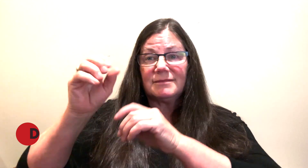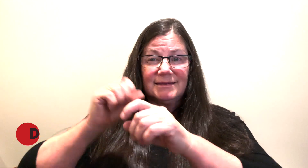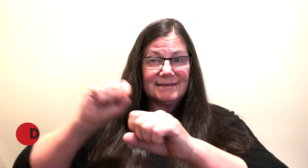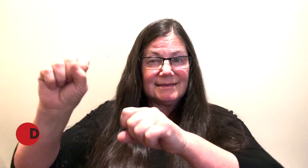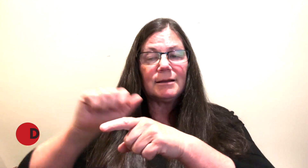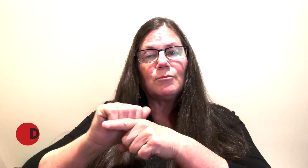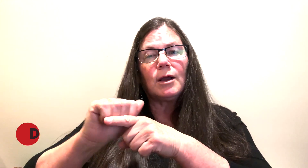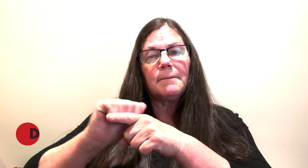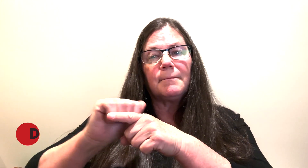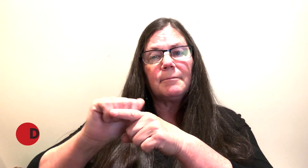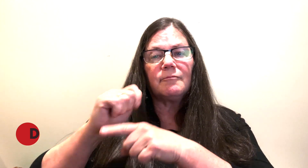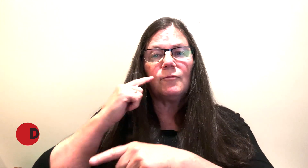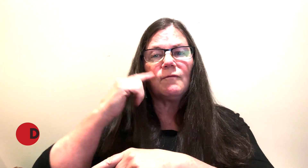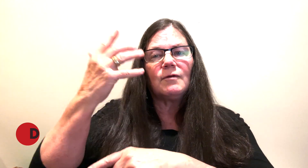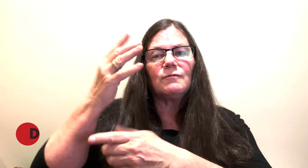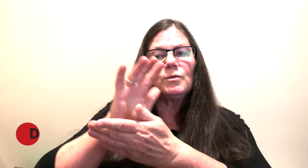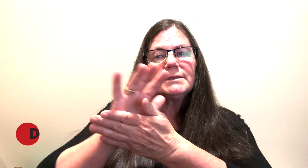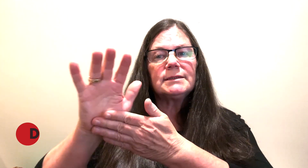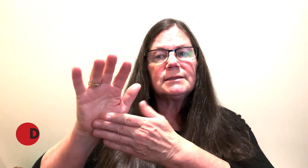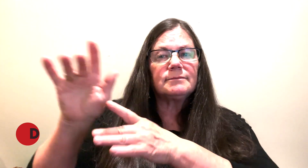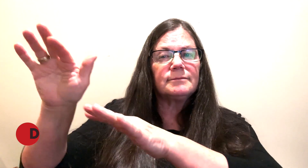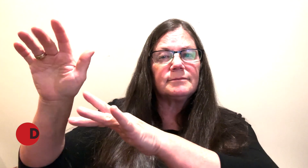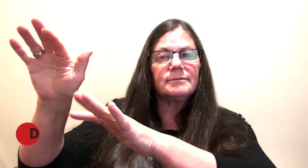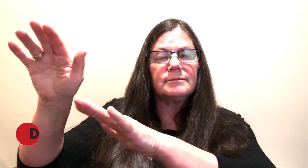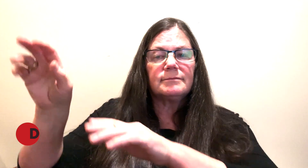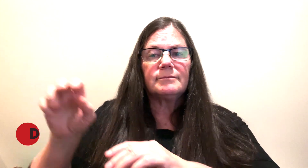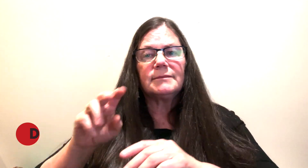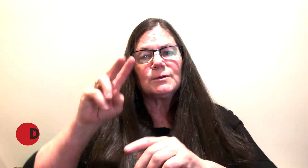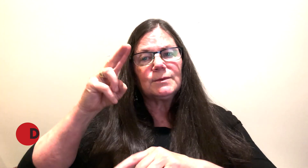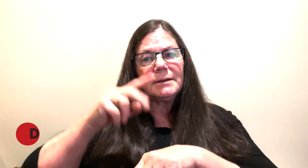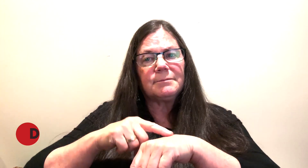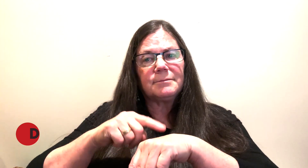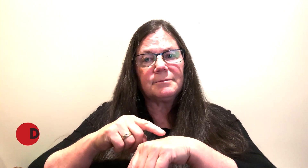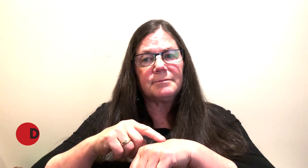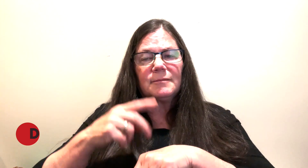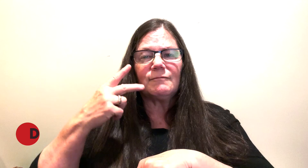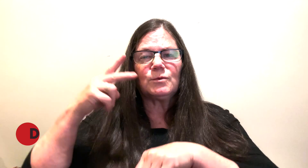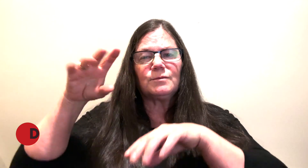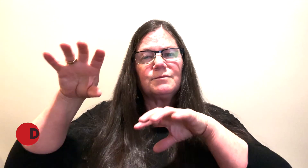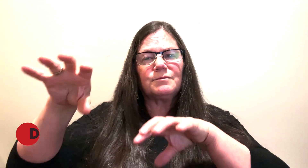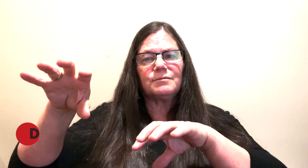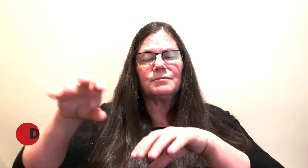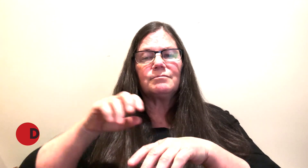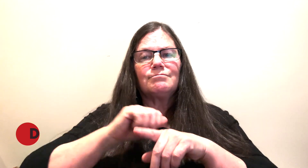at two different sites to give a taste of work experience.